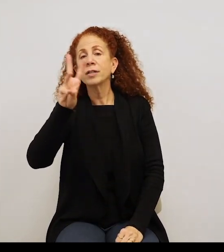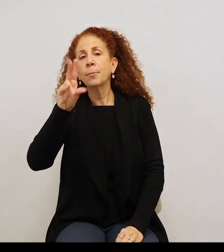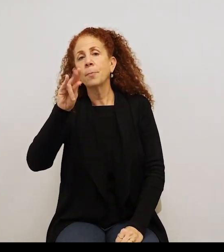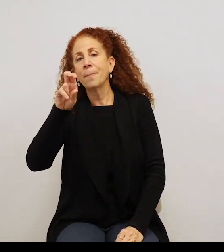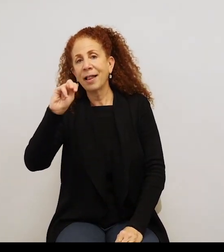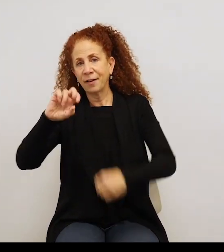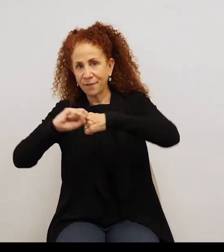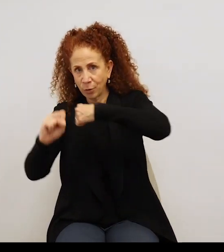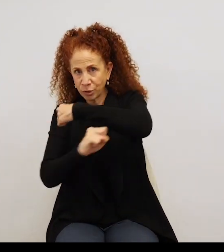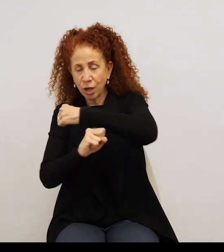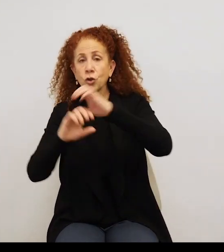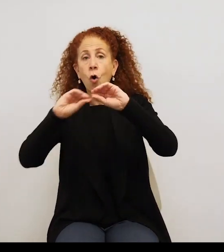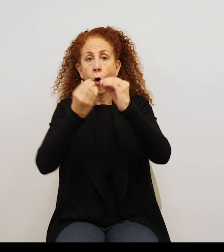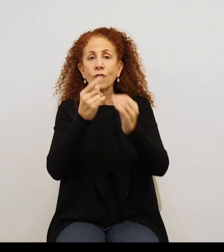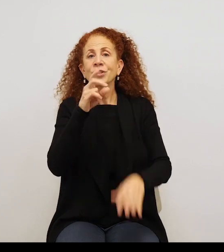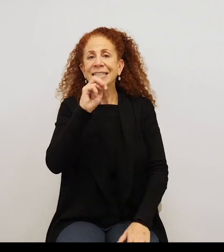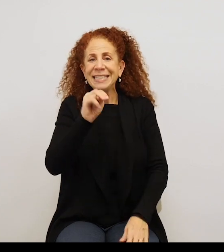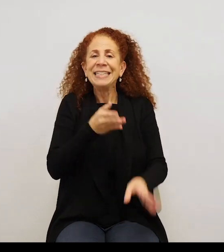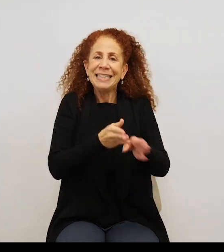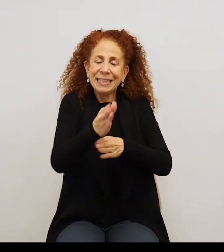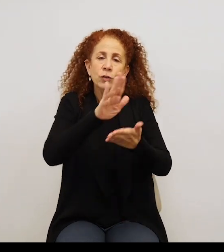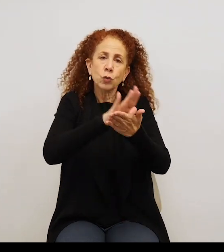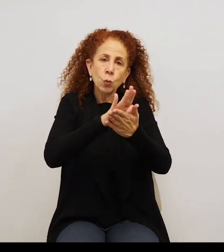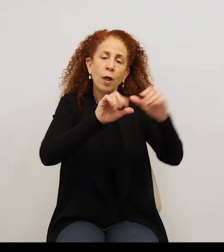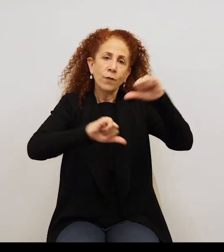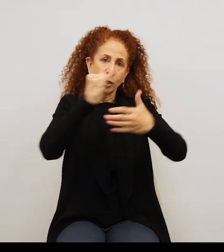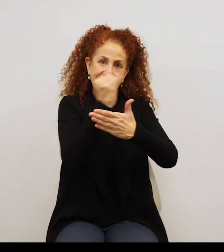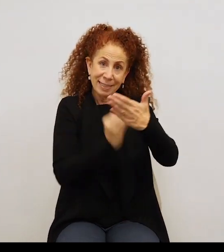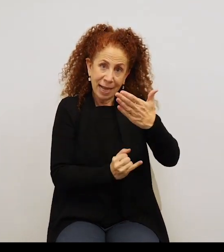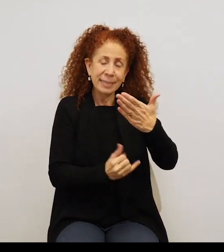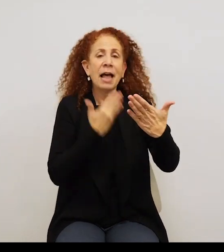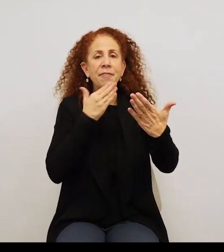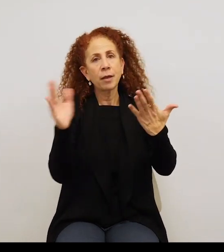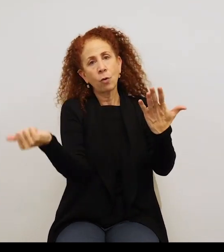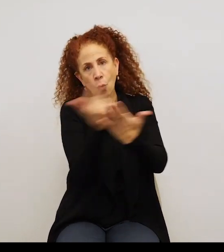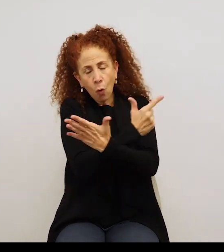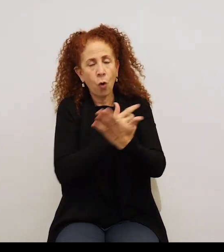and the Office of the Dean in the School of Arts and Sciences, I want to thank all of our sponsors